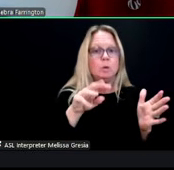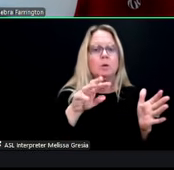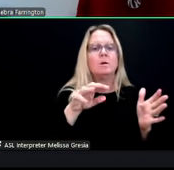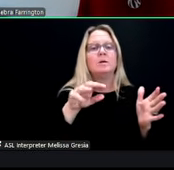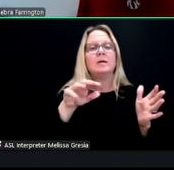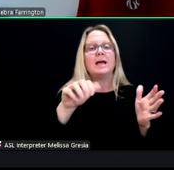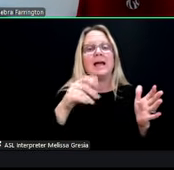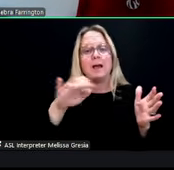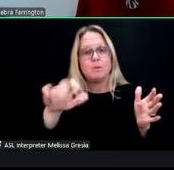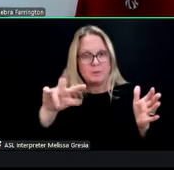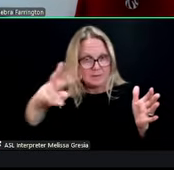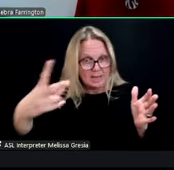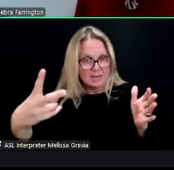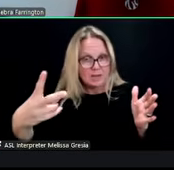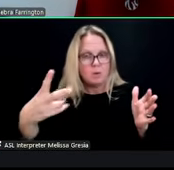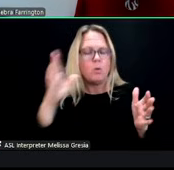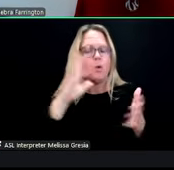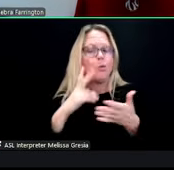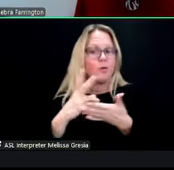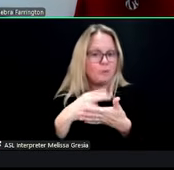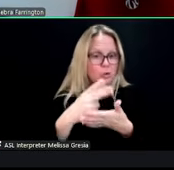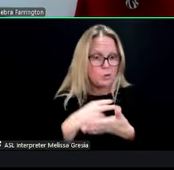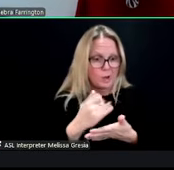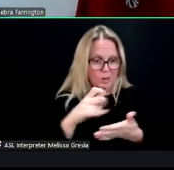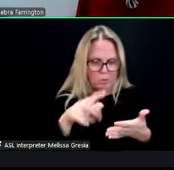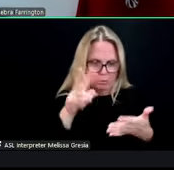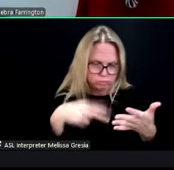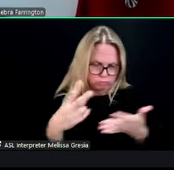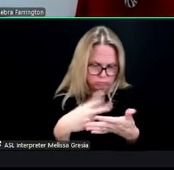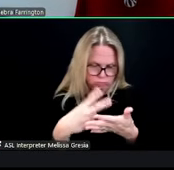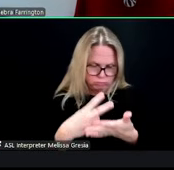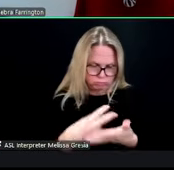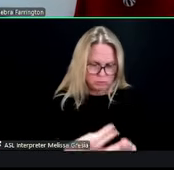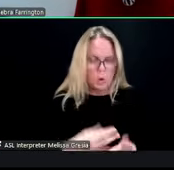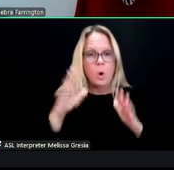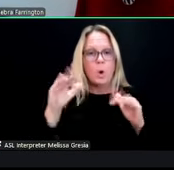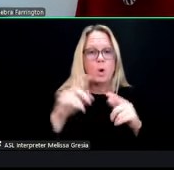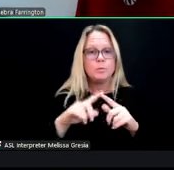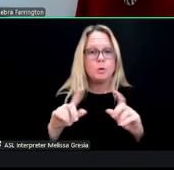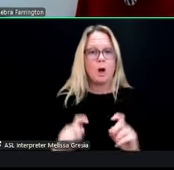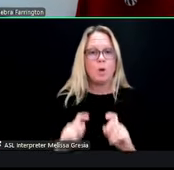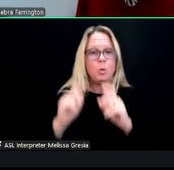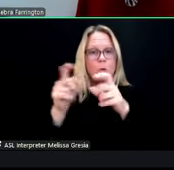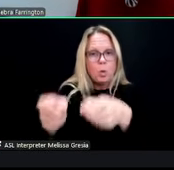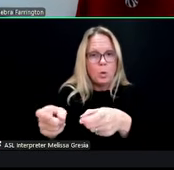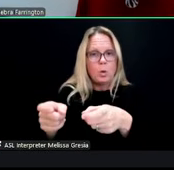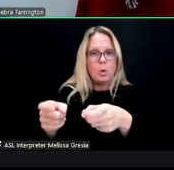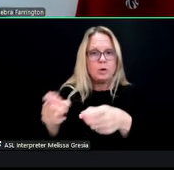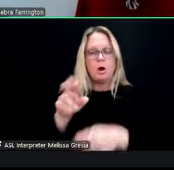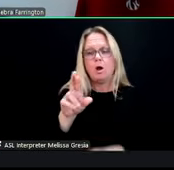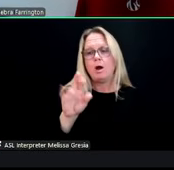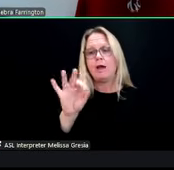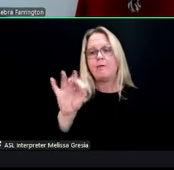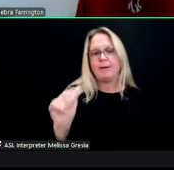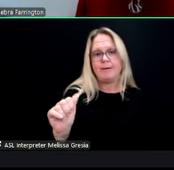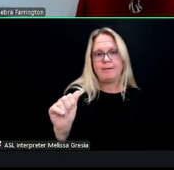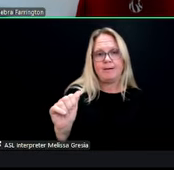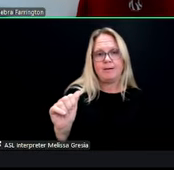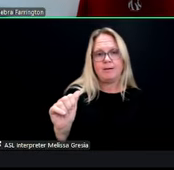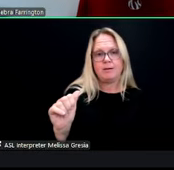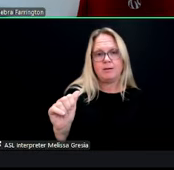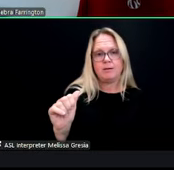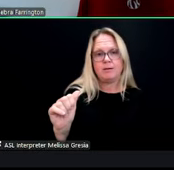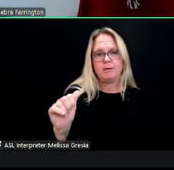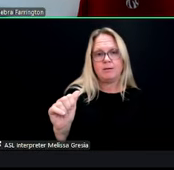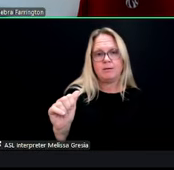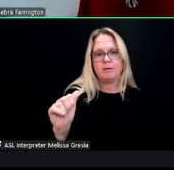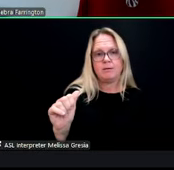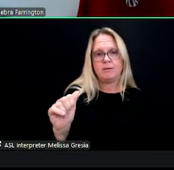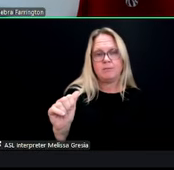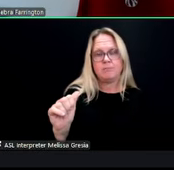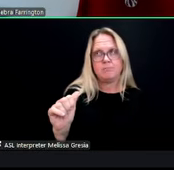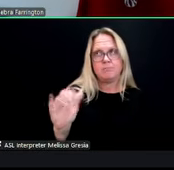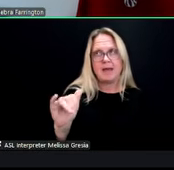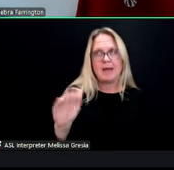applications during the month of April and hope to award um the RFA the RFA by May 1st.